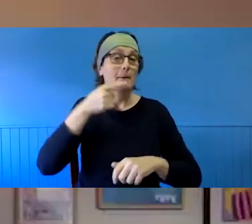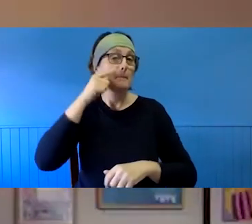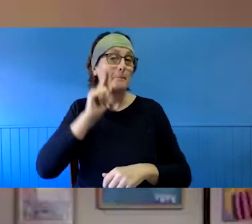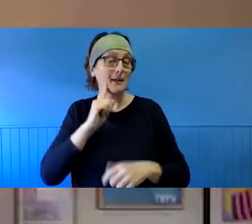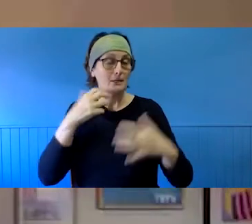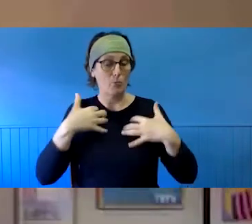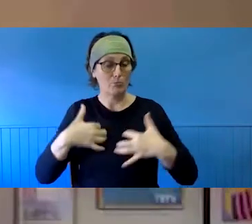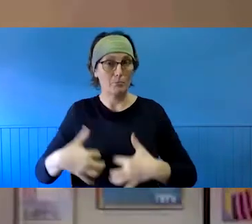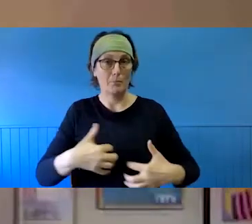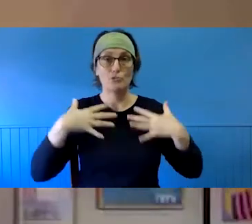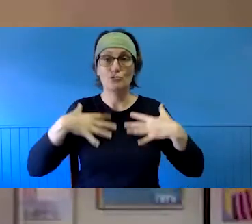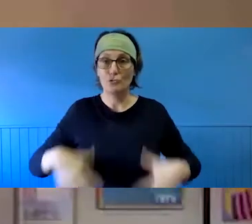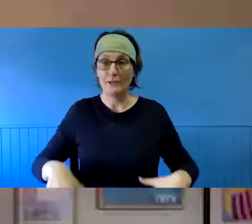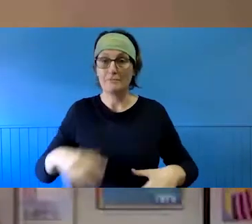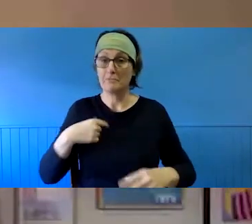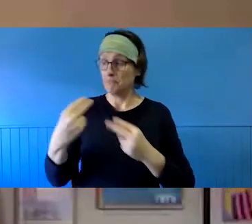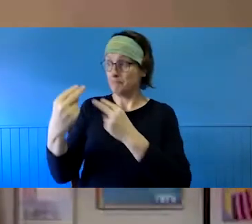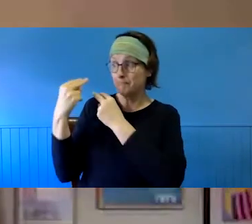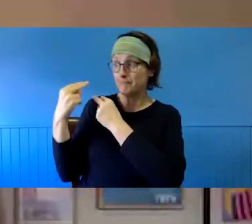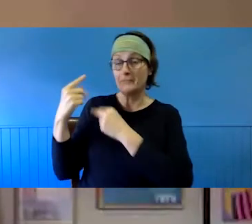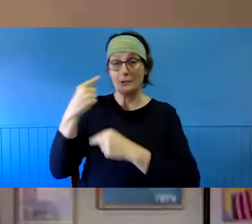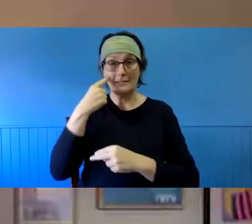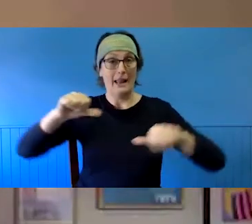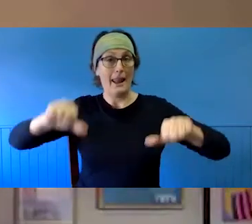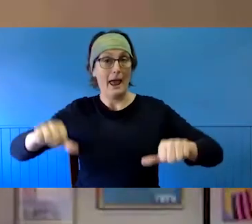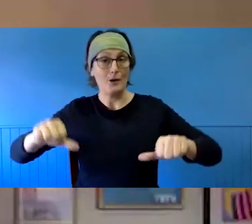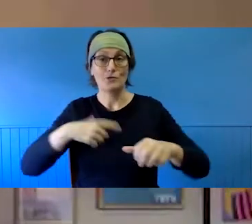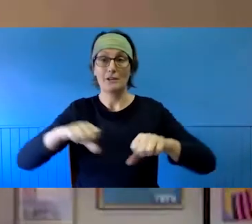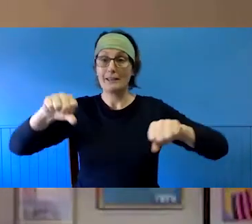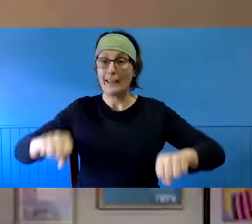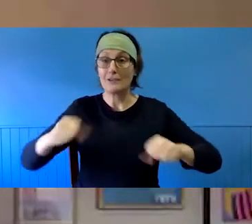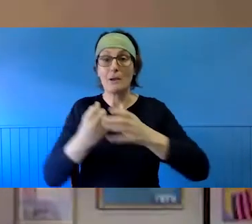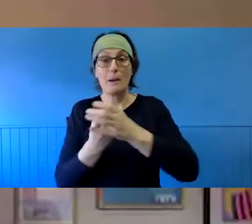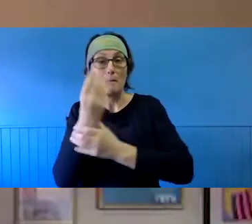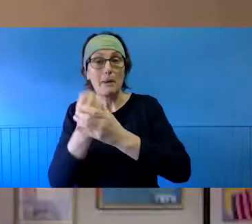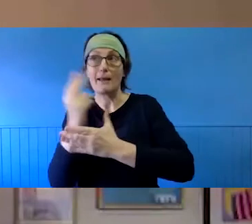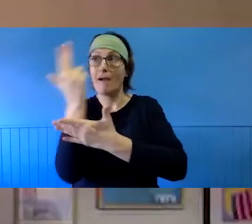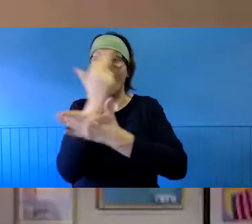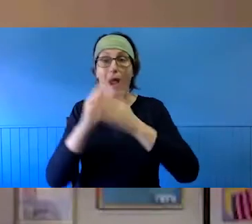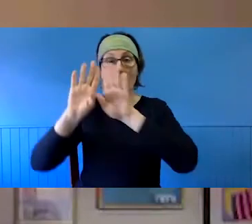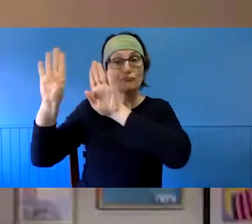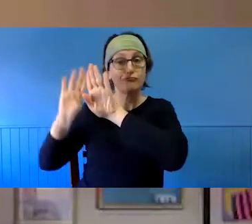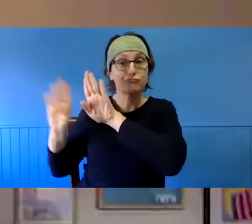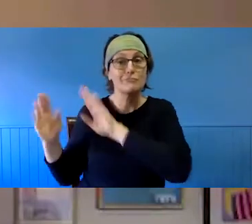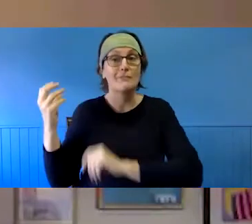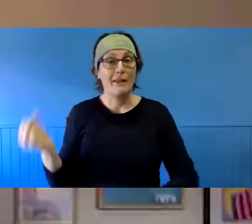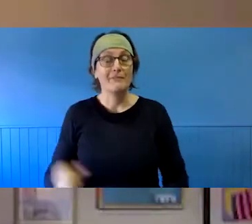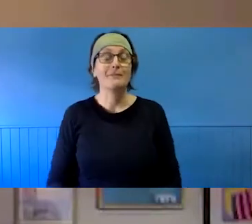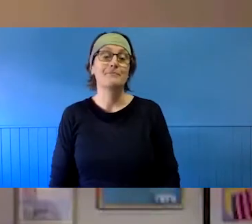In my background is the living room, you can see some plants, my couch and some colorful artworks on the walls behind me. These sessions have